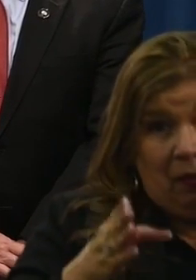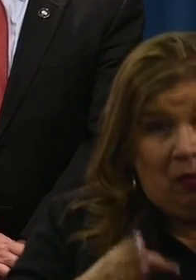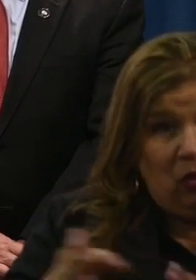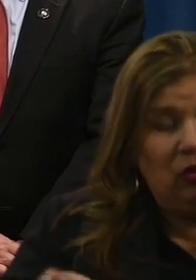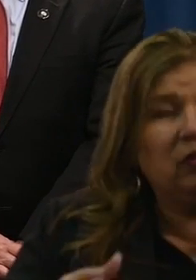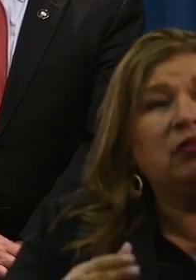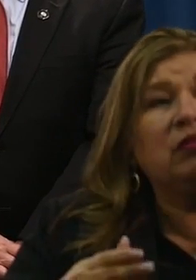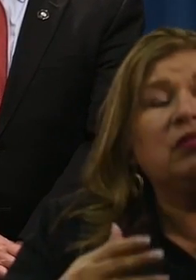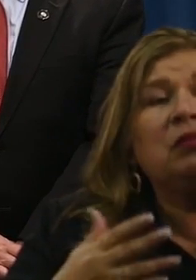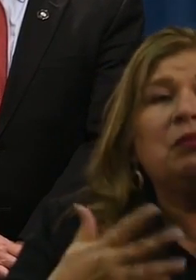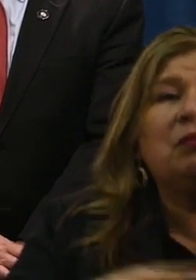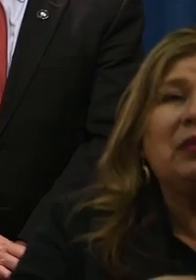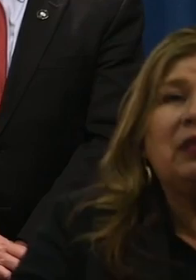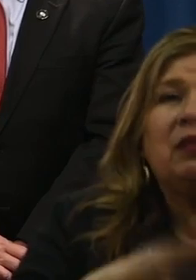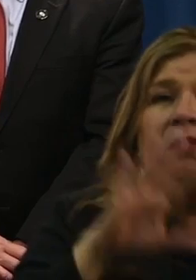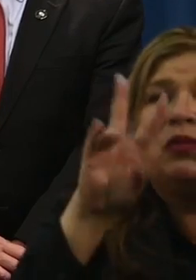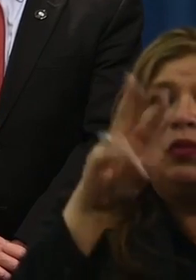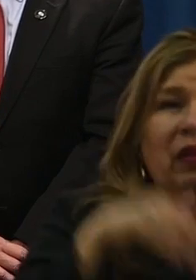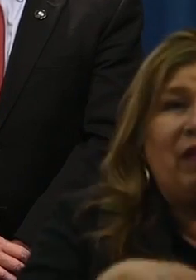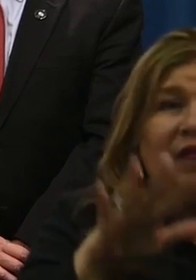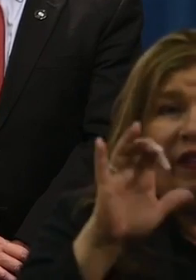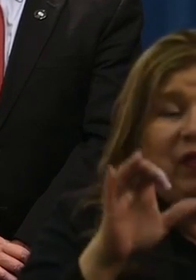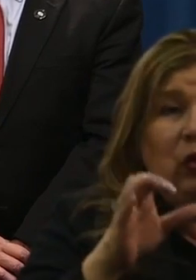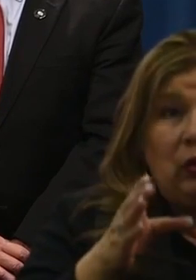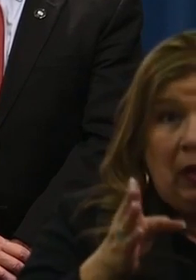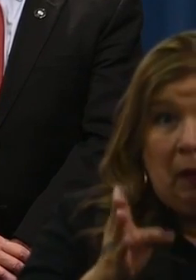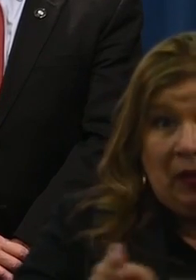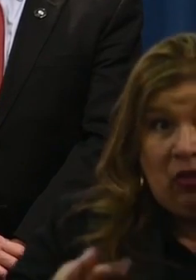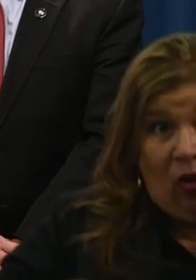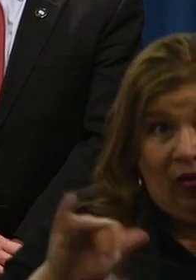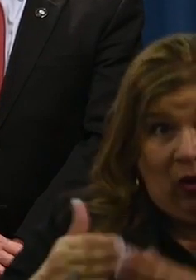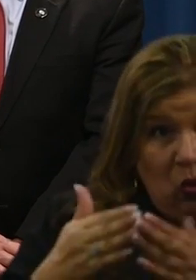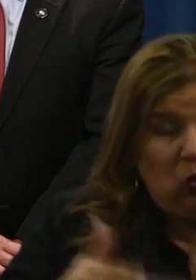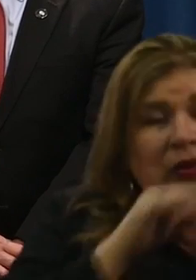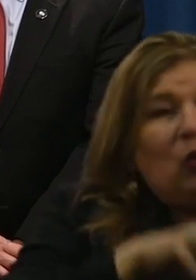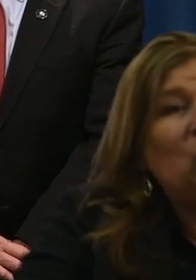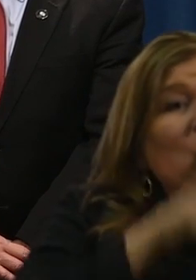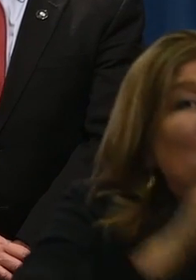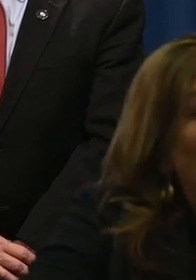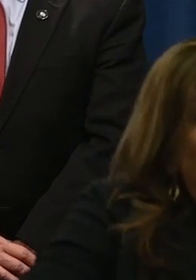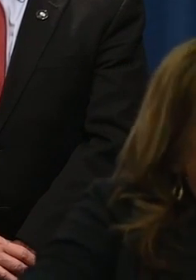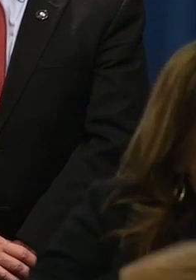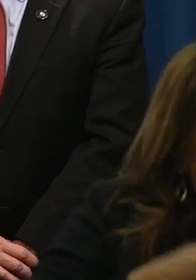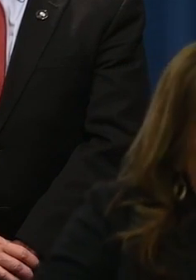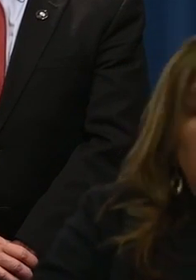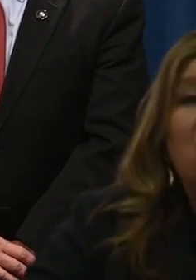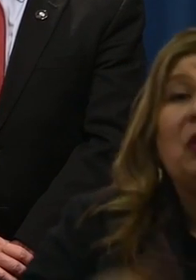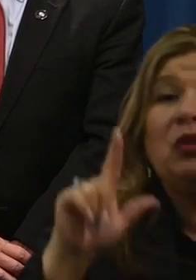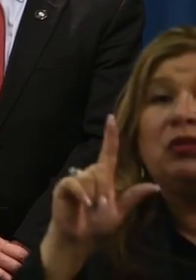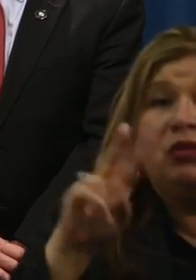roughly 2500 passengers that does not include the crew are Californians.